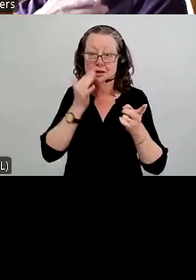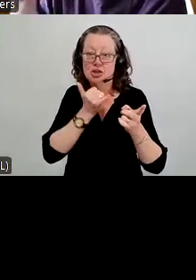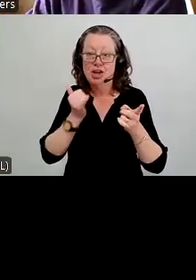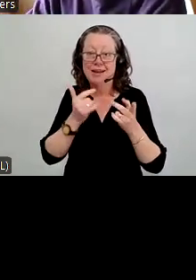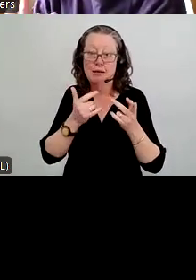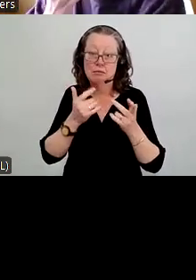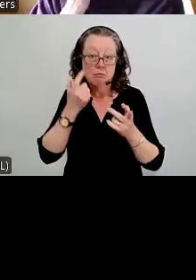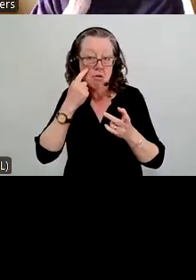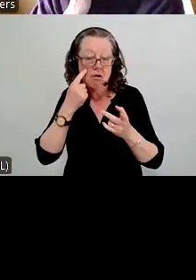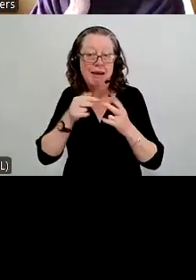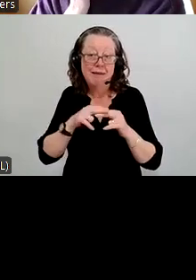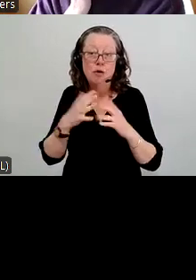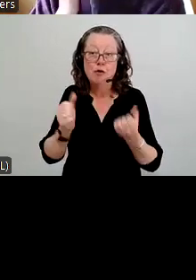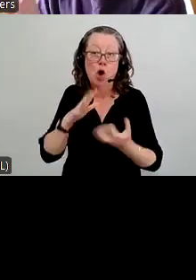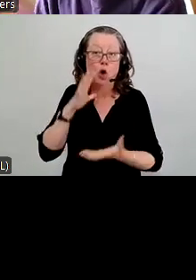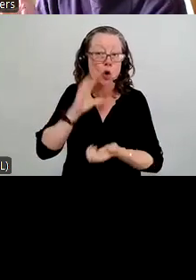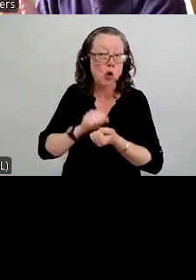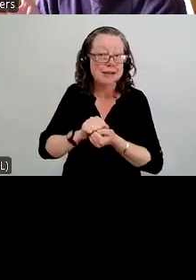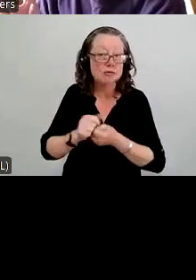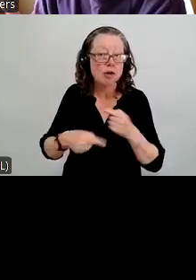and then if you are compliant in that way.